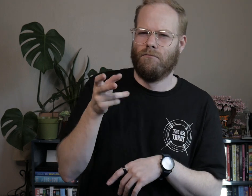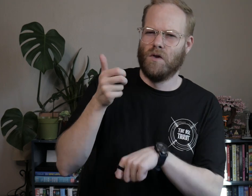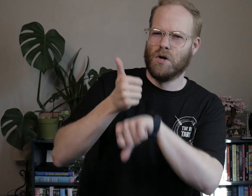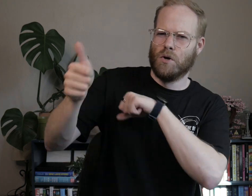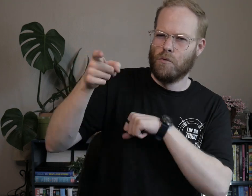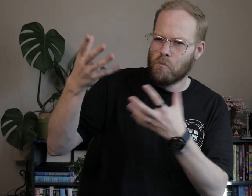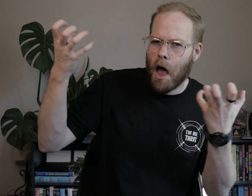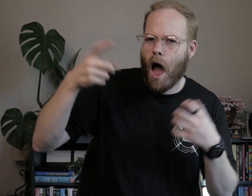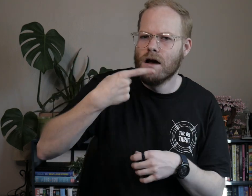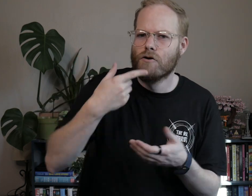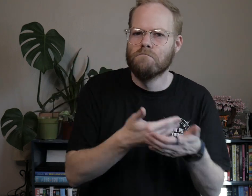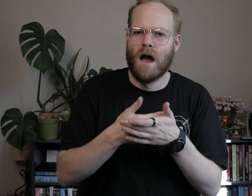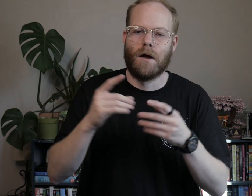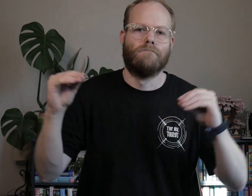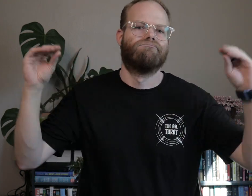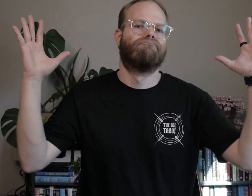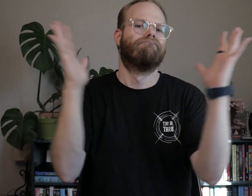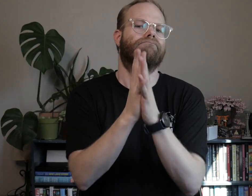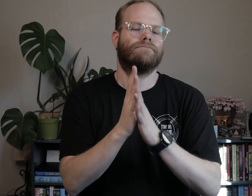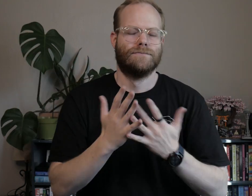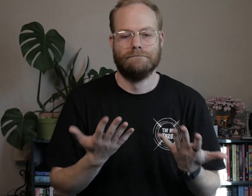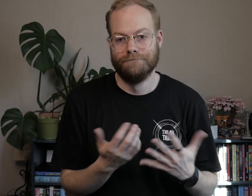Austin accuses him of wanting a hearing baby, and they get into a big fight over that.